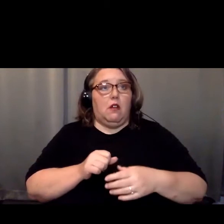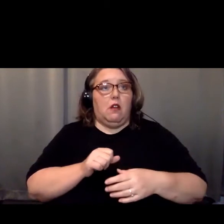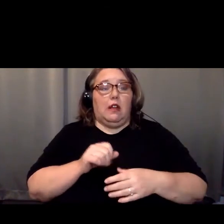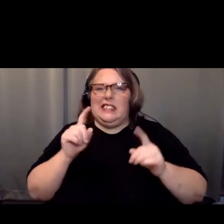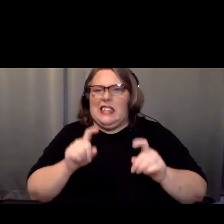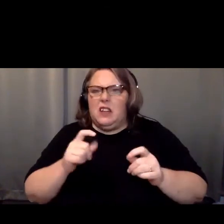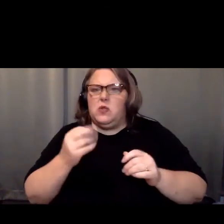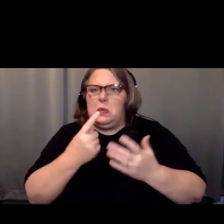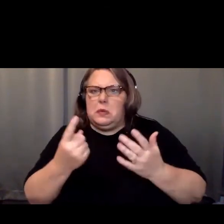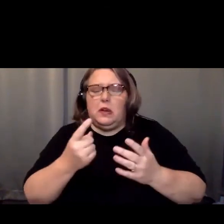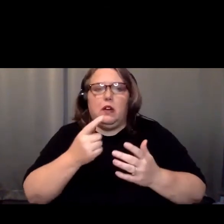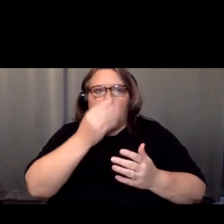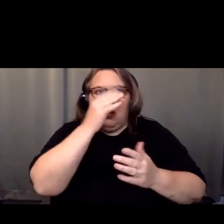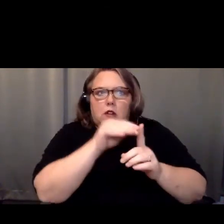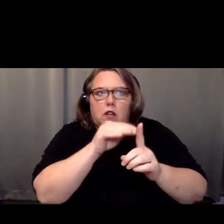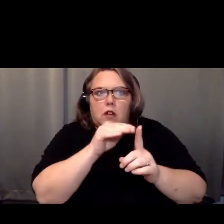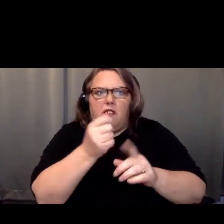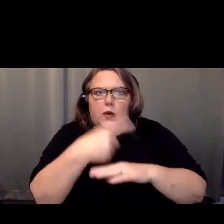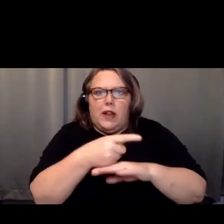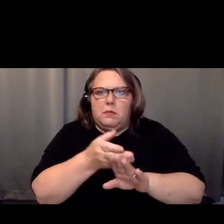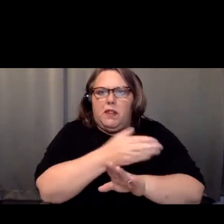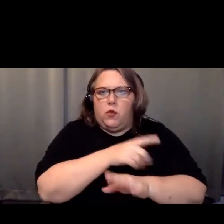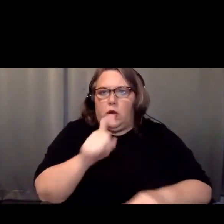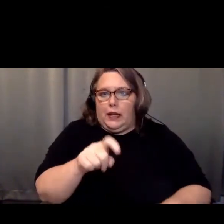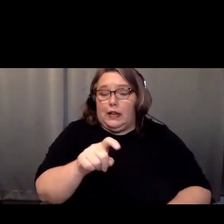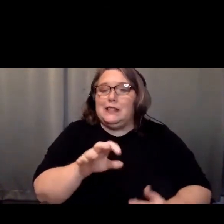especially, for those freshman classes where it's a lot of students,